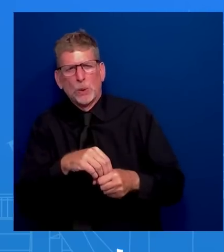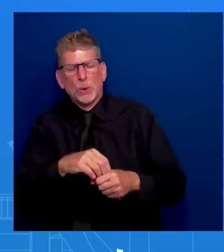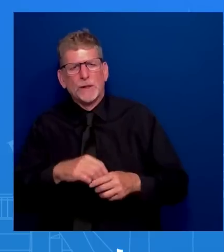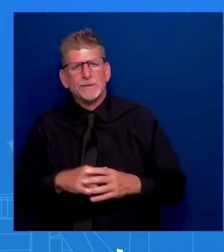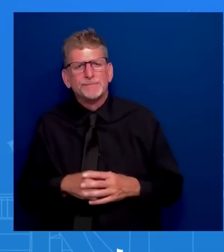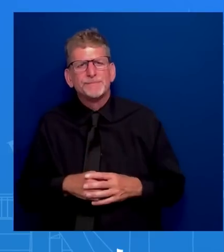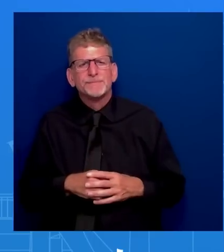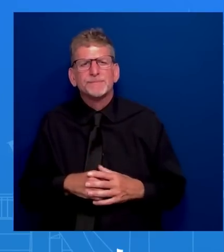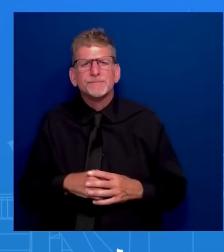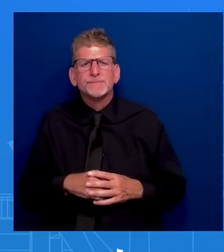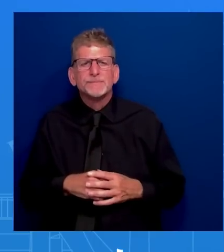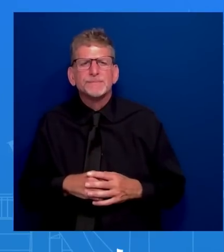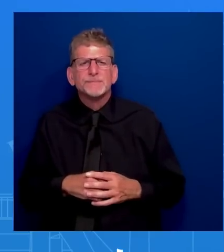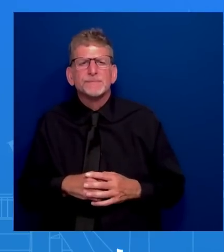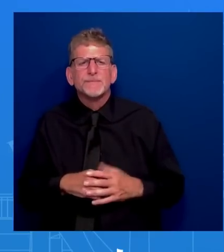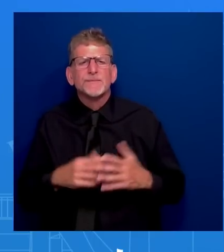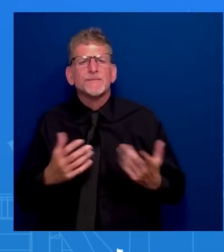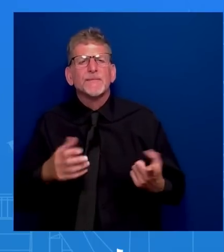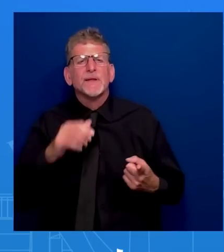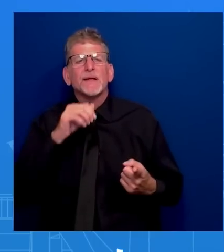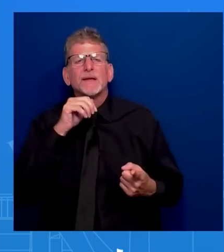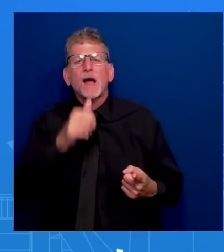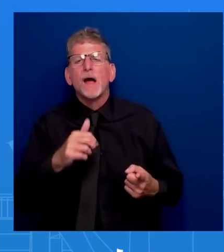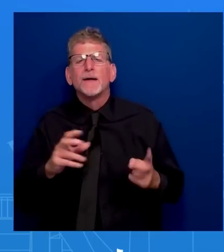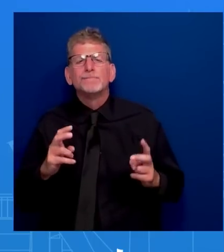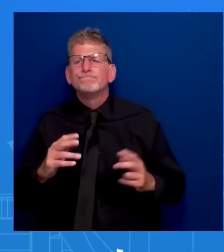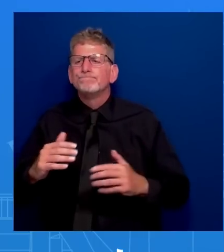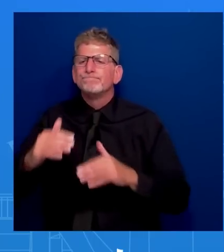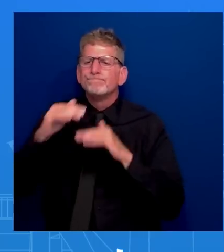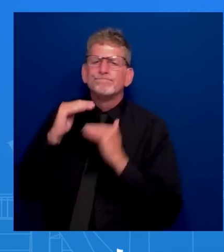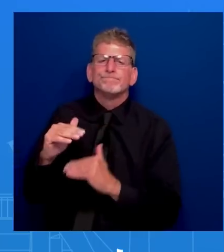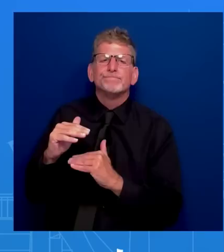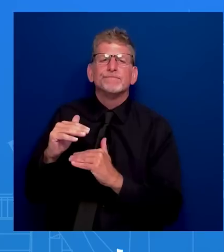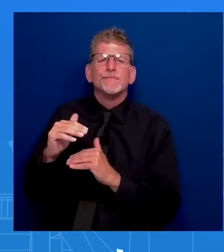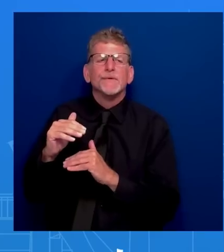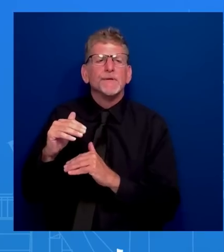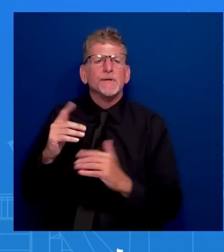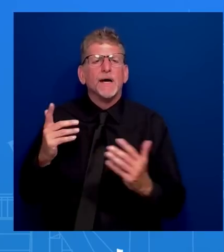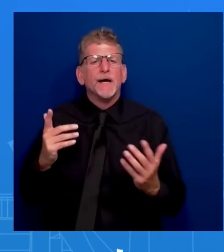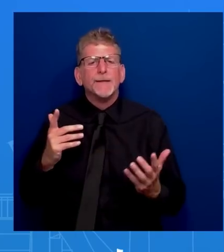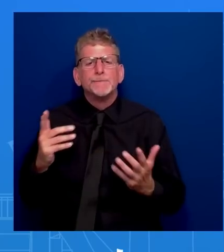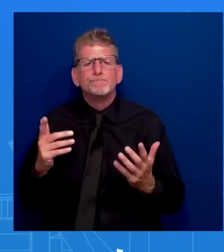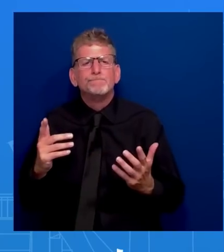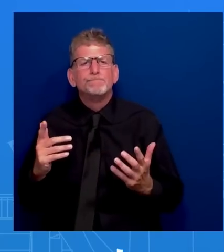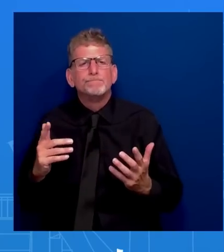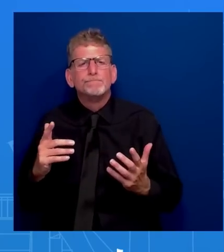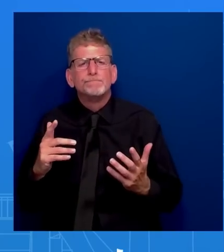Even the escalation that we're seeing and that we are being very clear about with our --